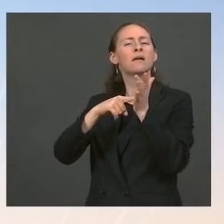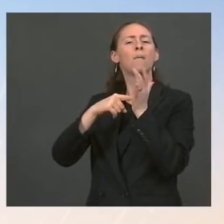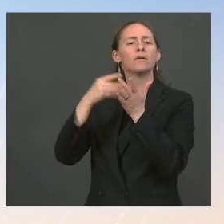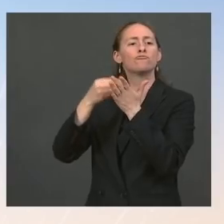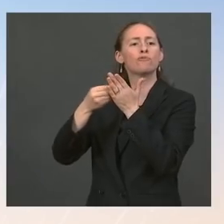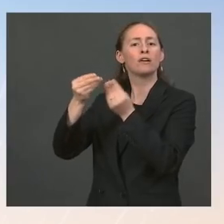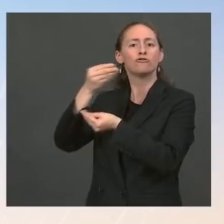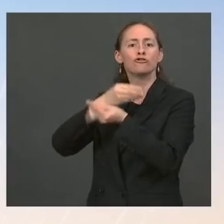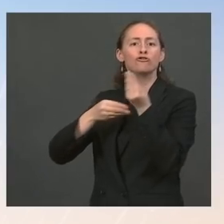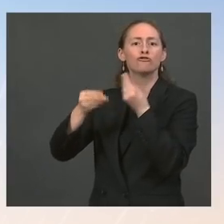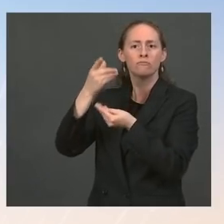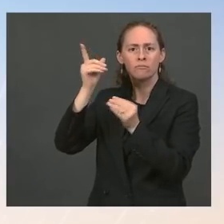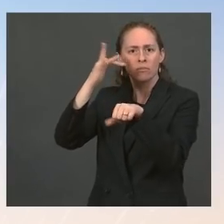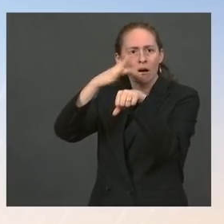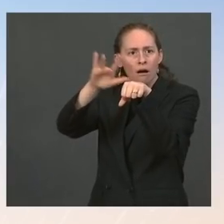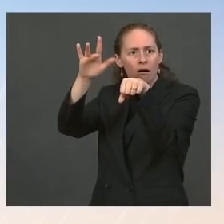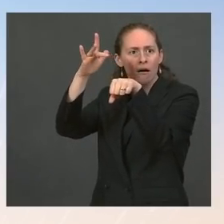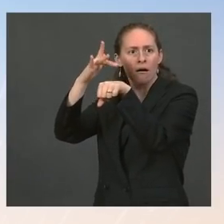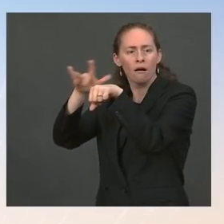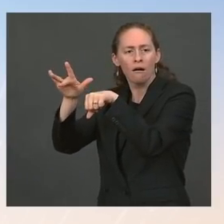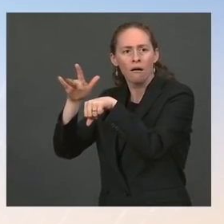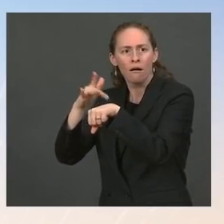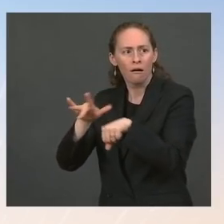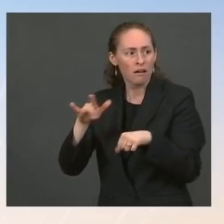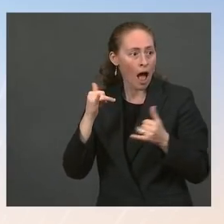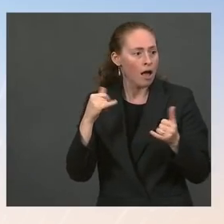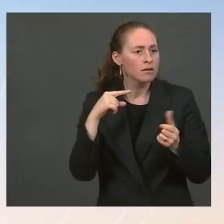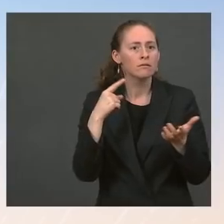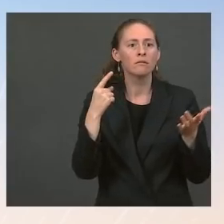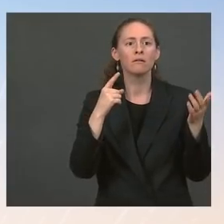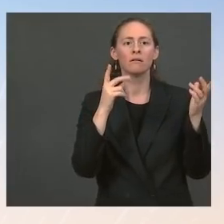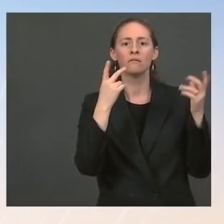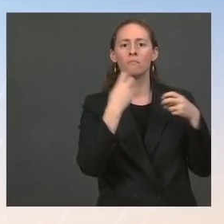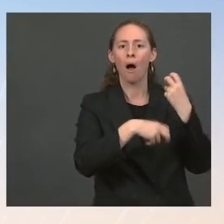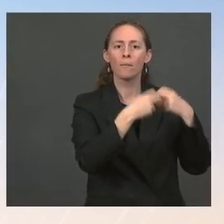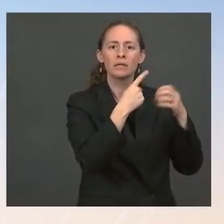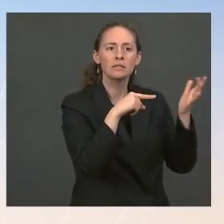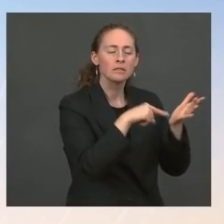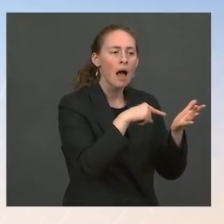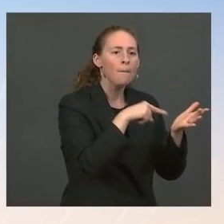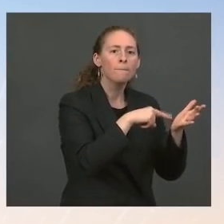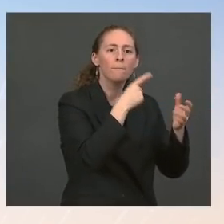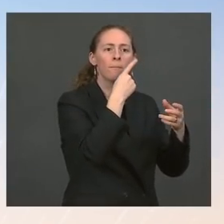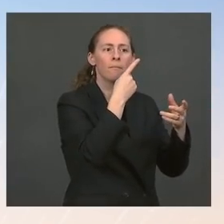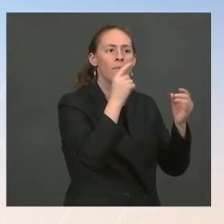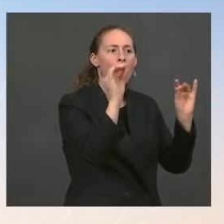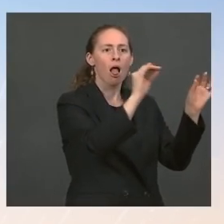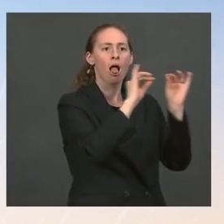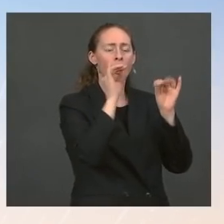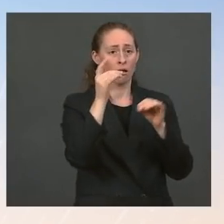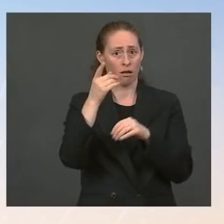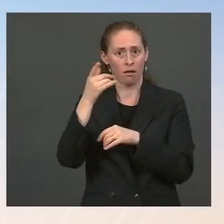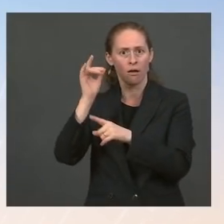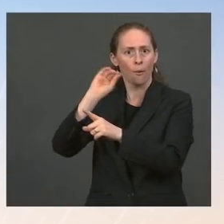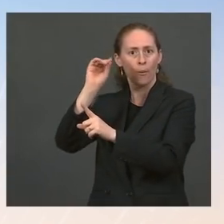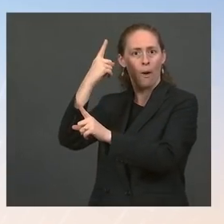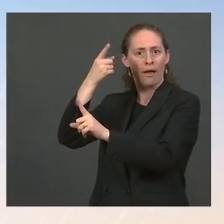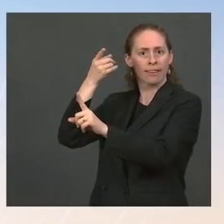that we're discussing now in terms of the economic impact of the measures that are in the legislation? Ms. Psaki: You mean in implementing measures when --